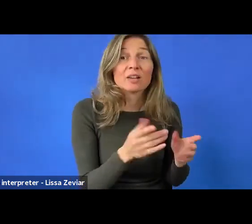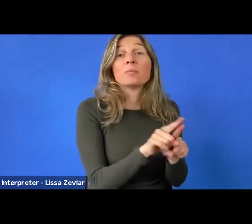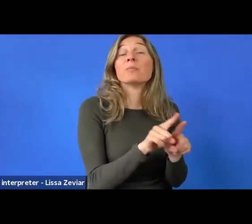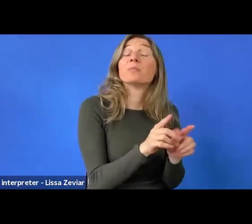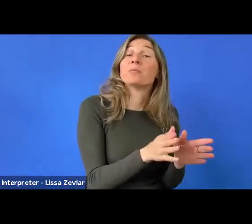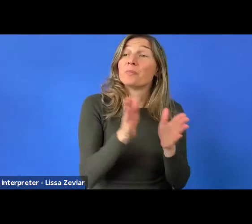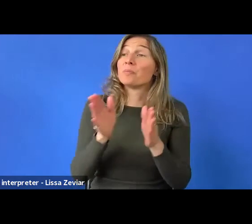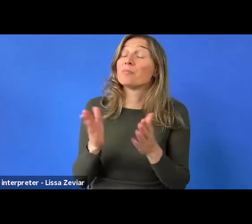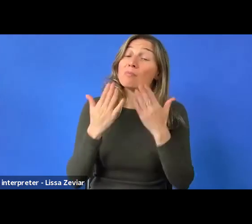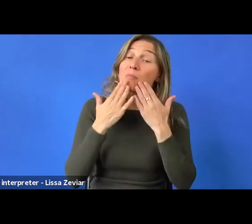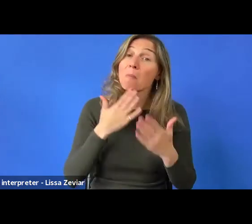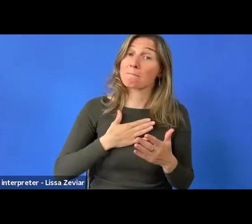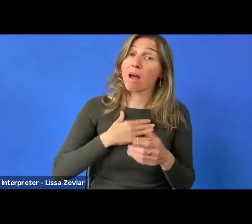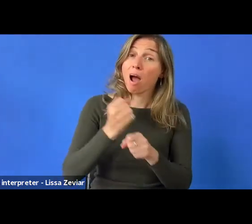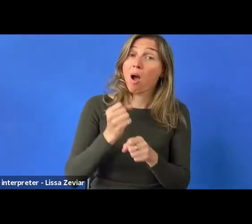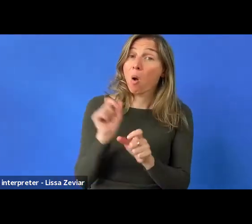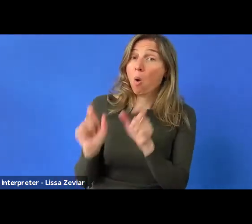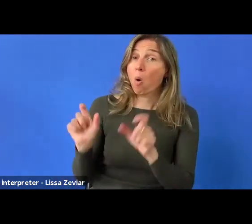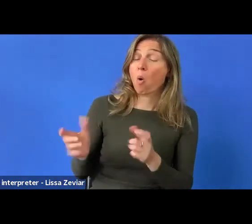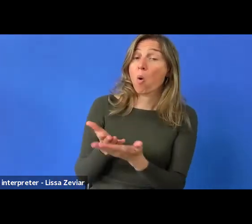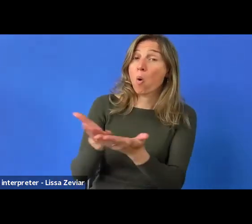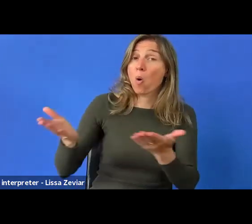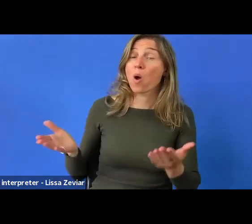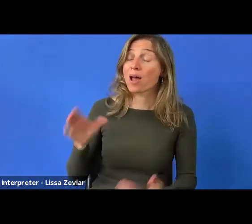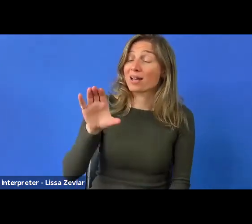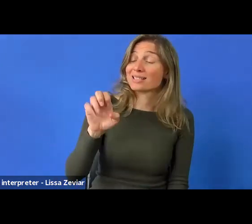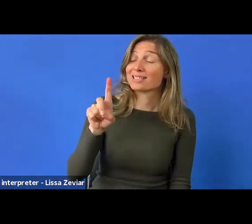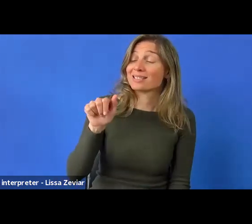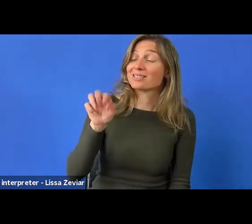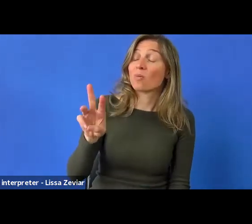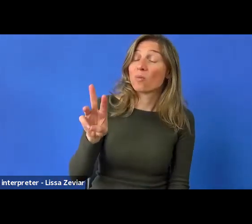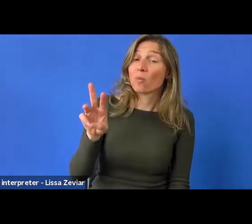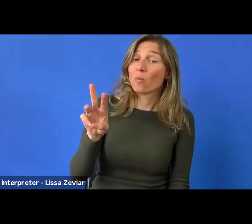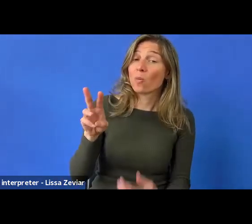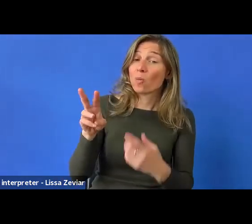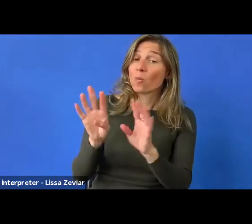from EDF Women's Committee which is the consulting body